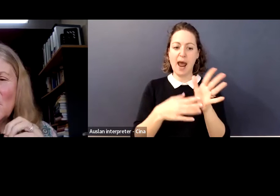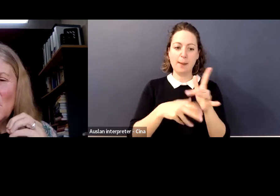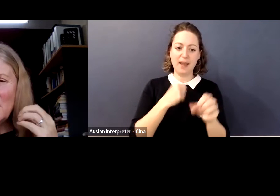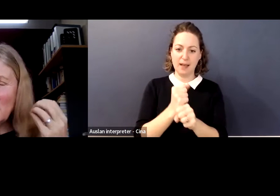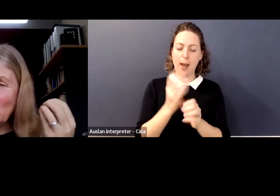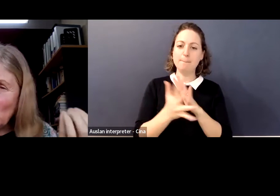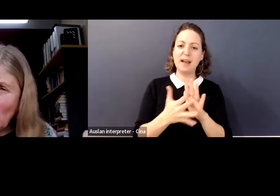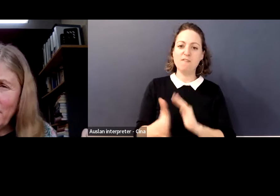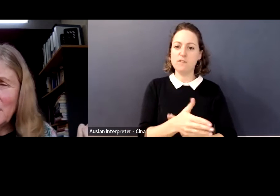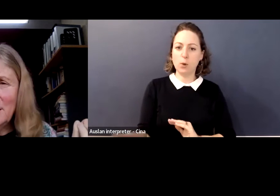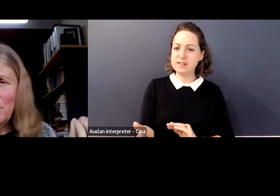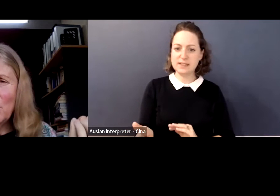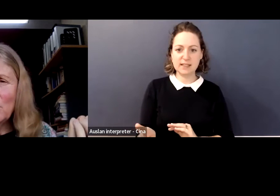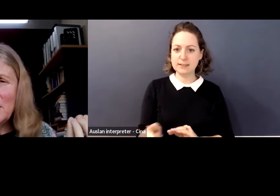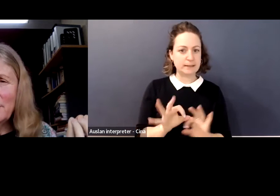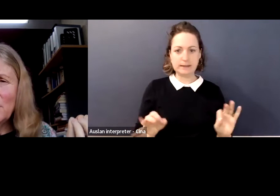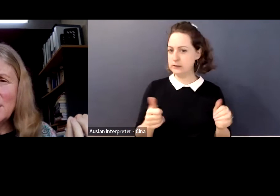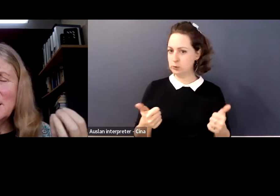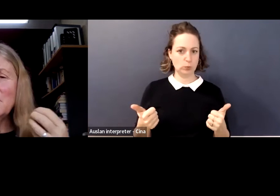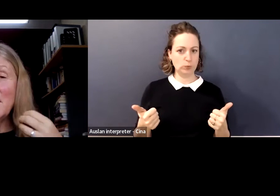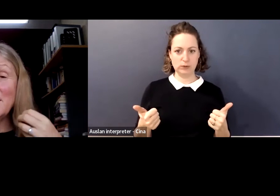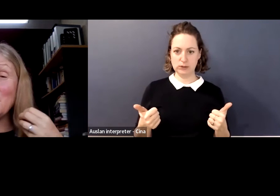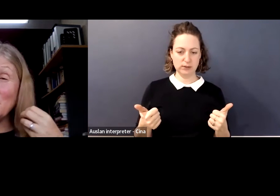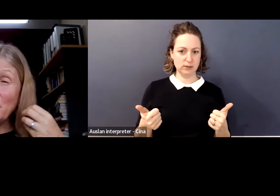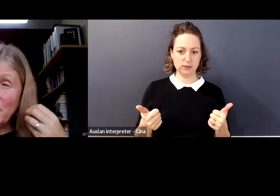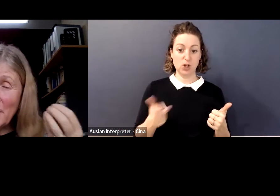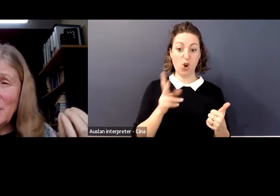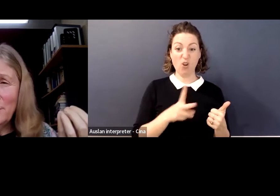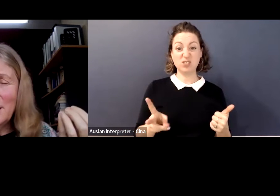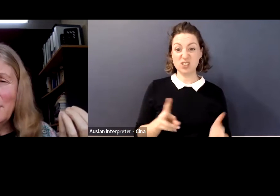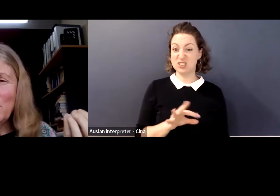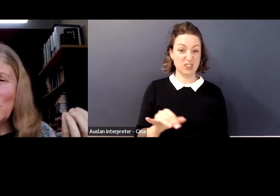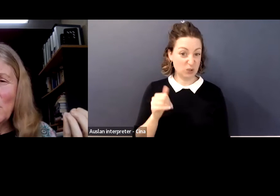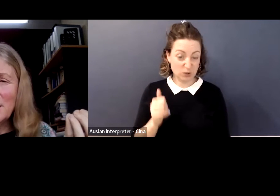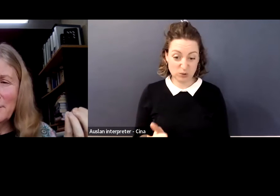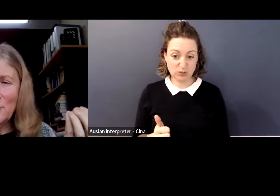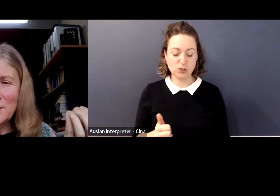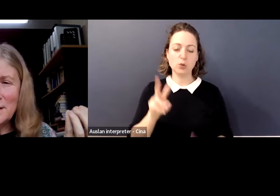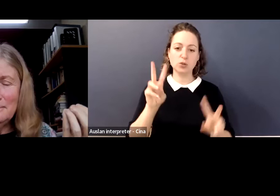So they will often have poor reading fluency and they will very often have poor writing fluency.